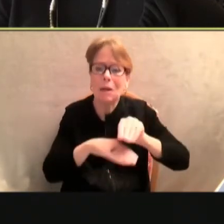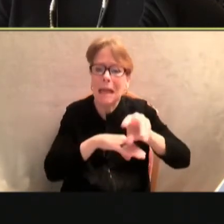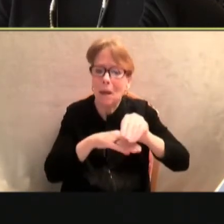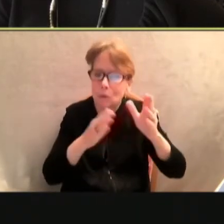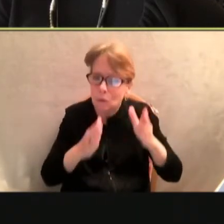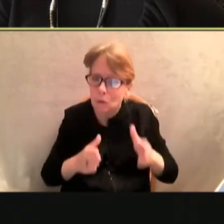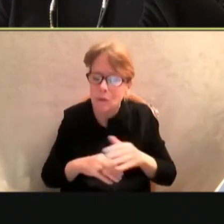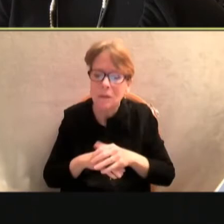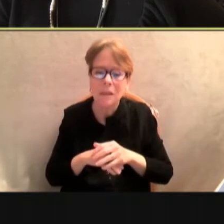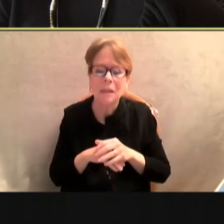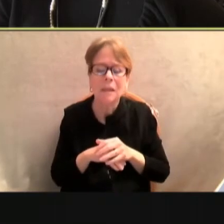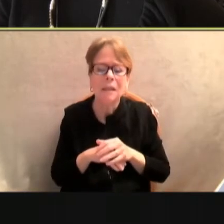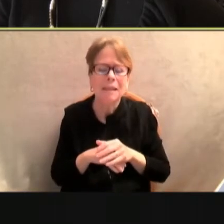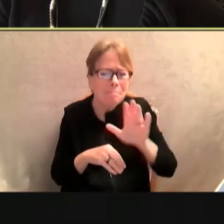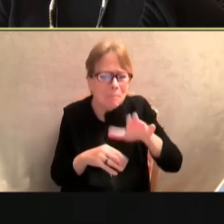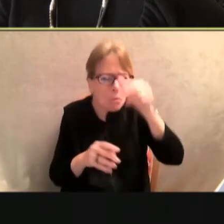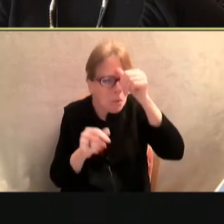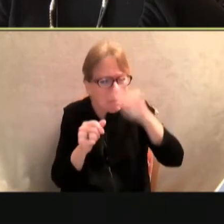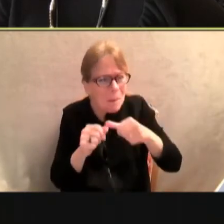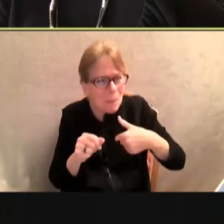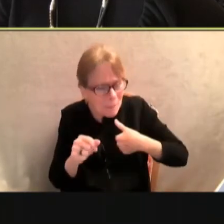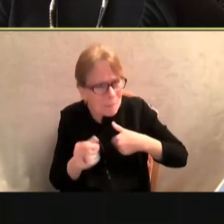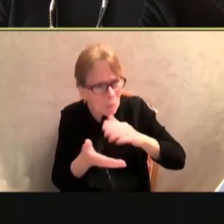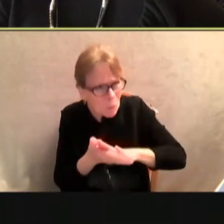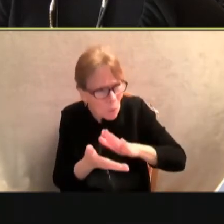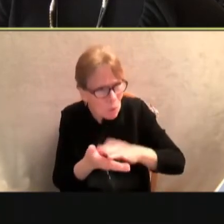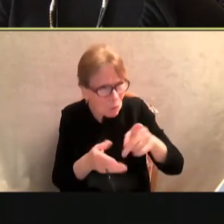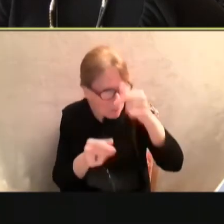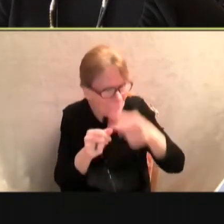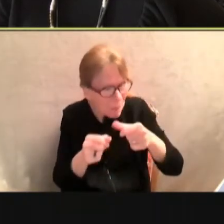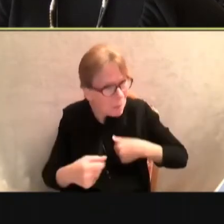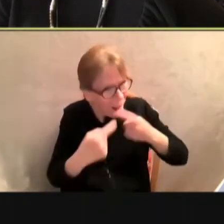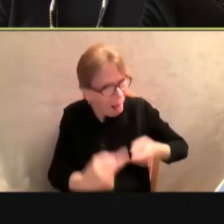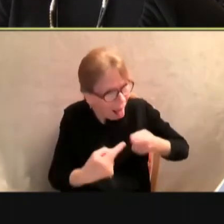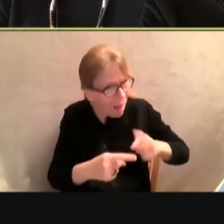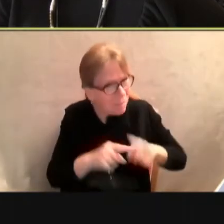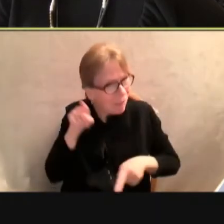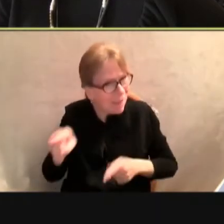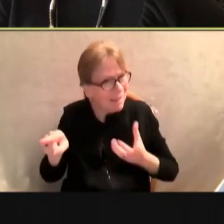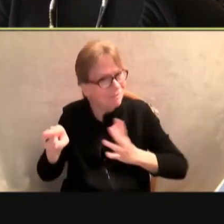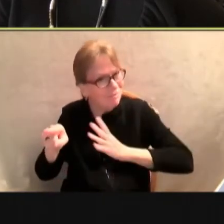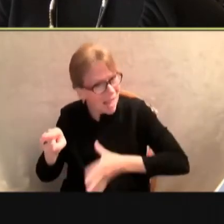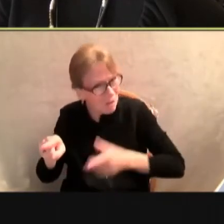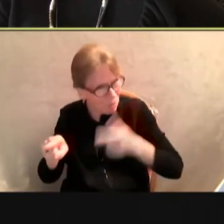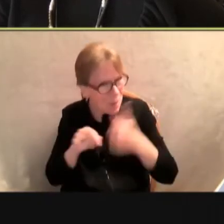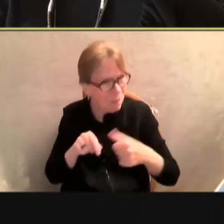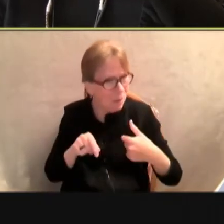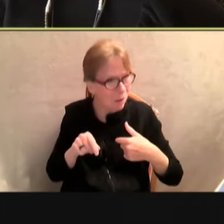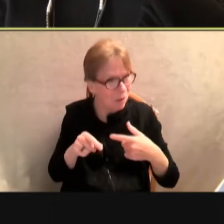your difficulties, a letter from them is a perfectly fine substitute for an academic